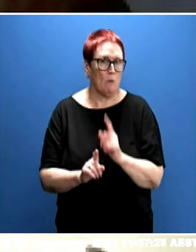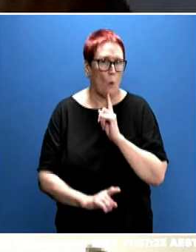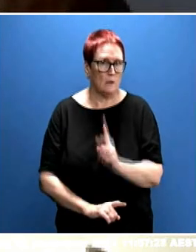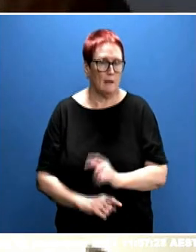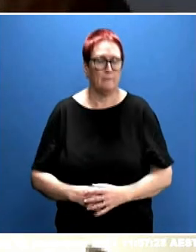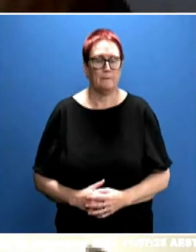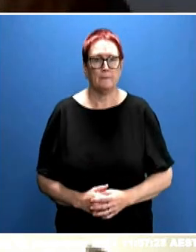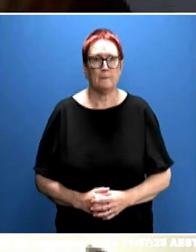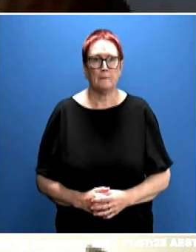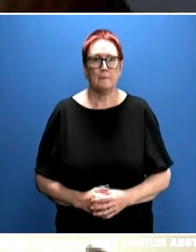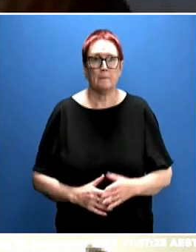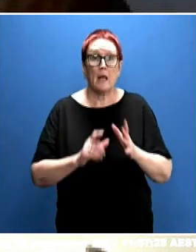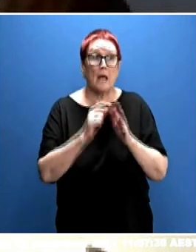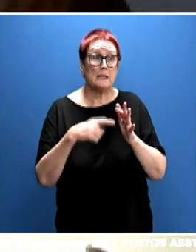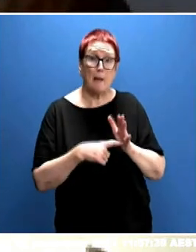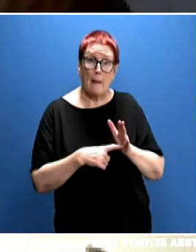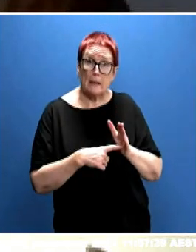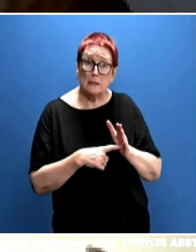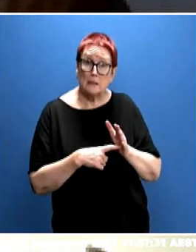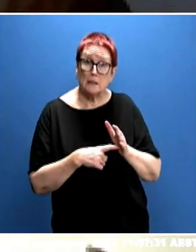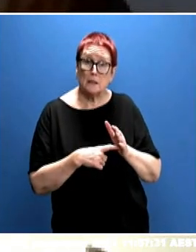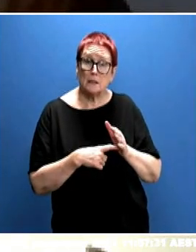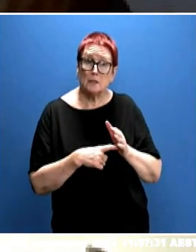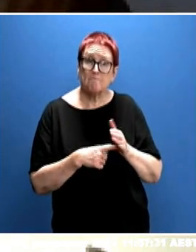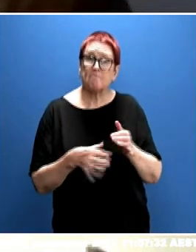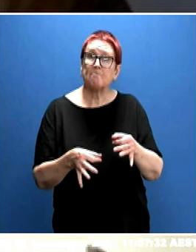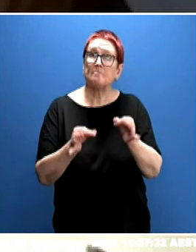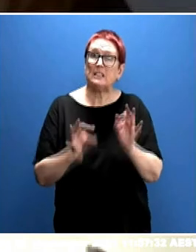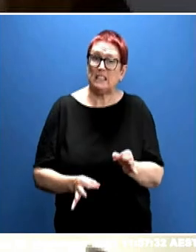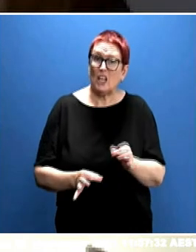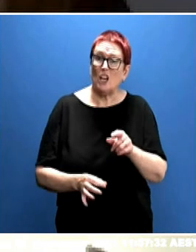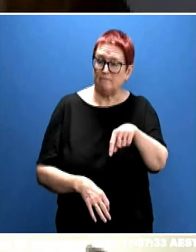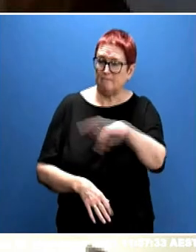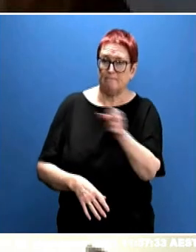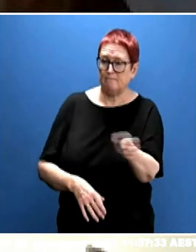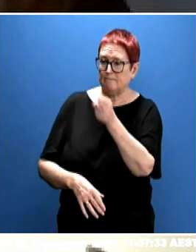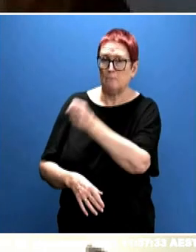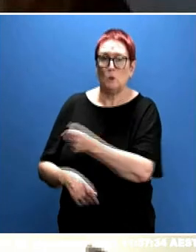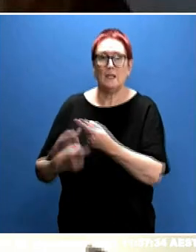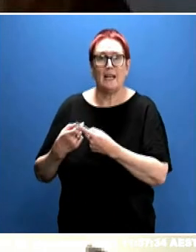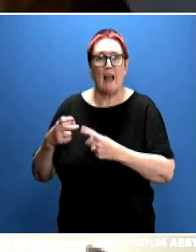It is my understanding that the Department made the decision for her to be admitted into the Kath French Centre because